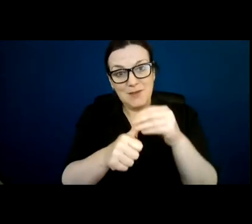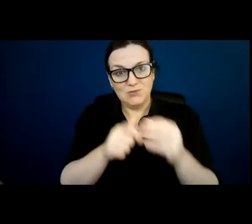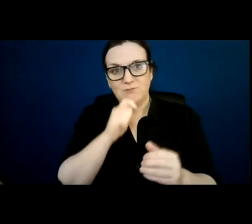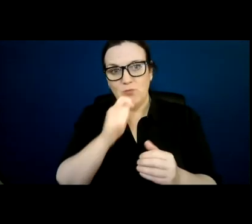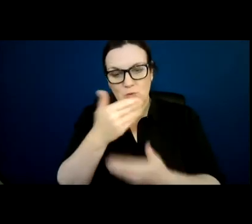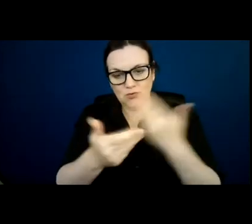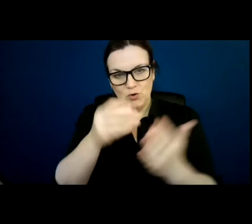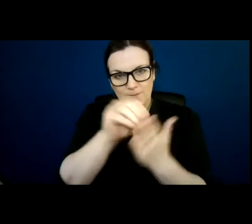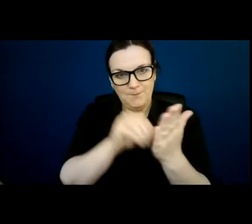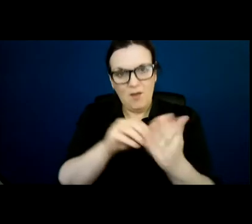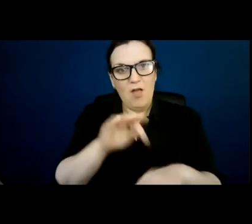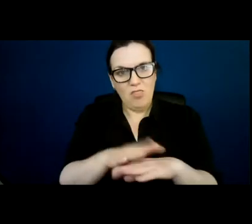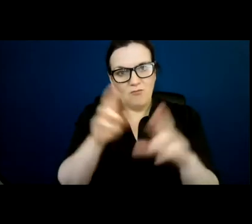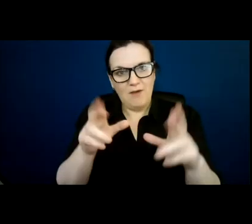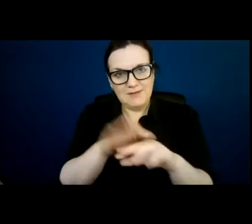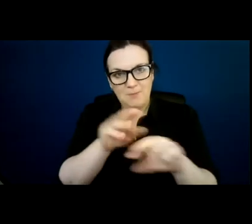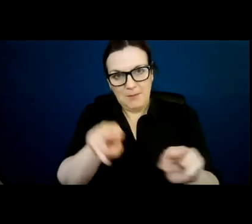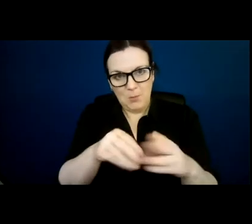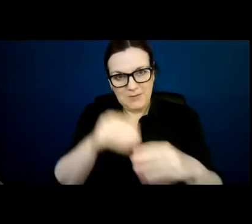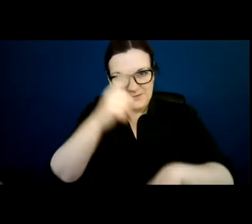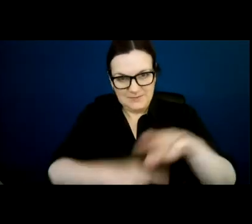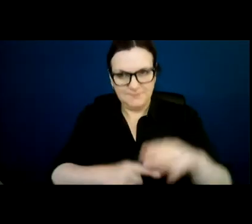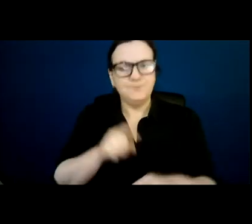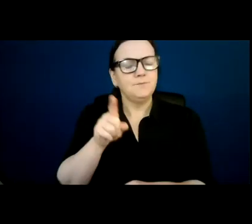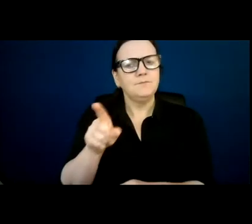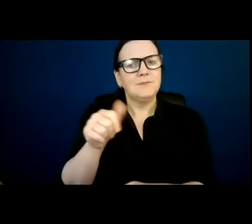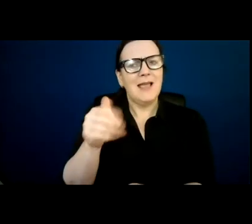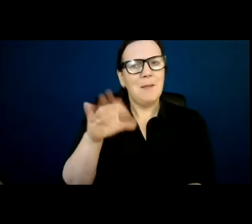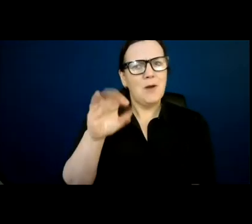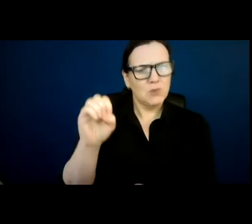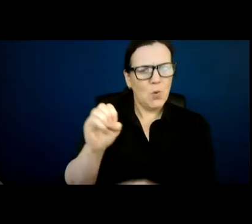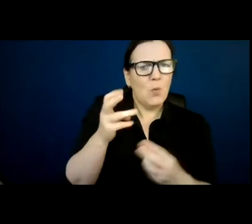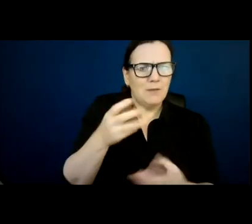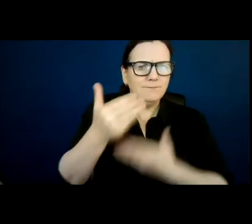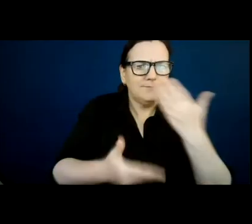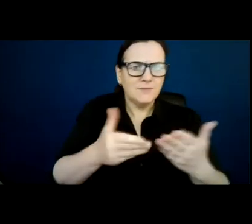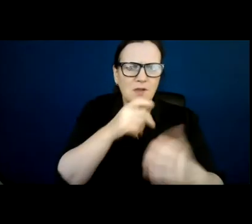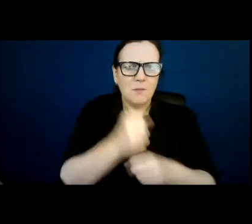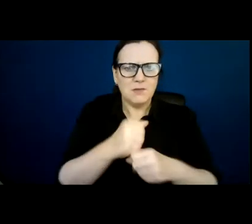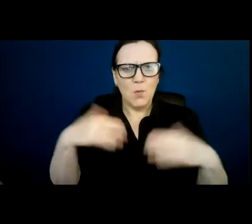Alberto will speak to us about the impressive advances made in South America in respect of